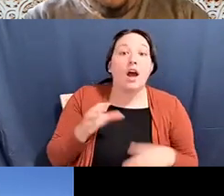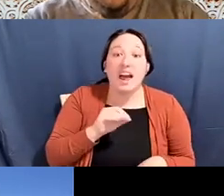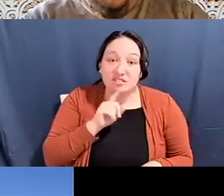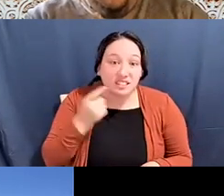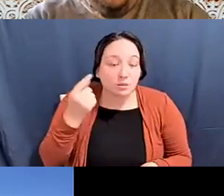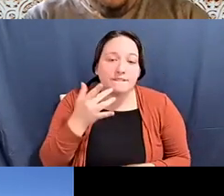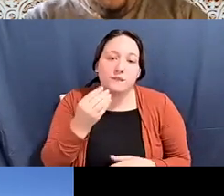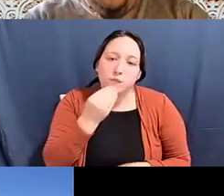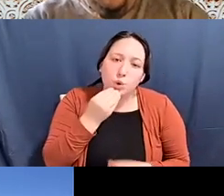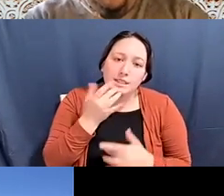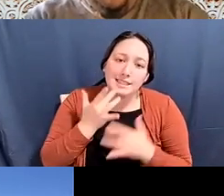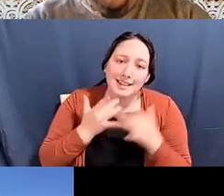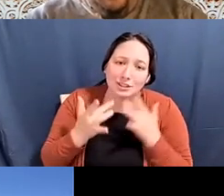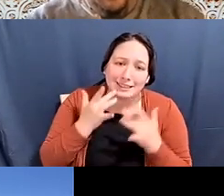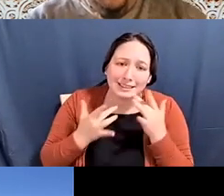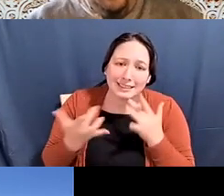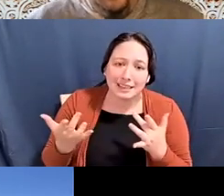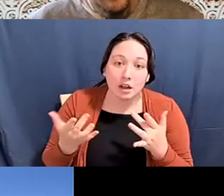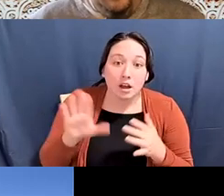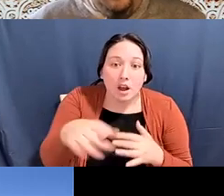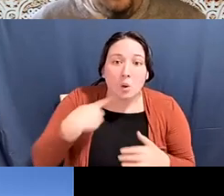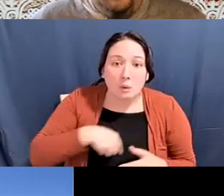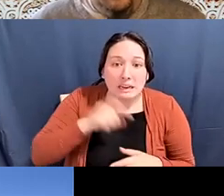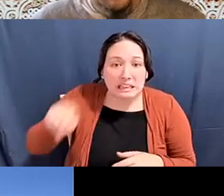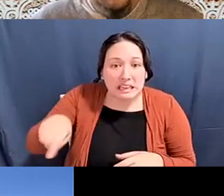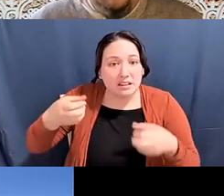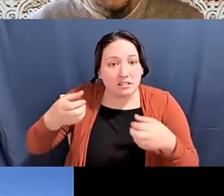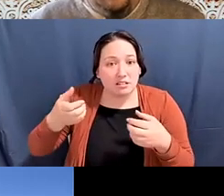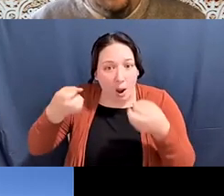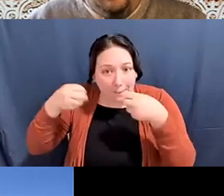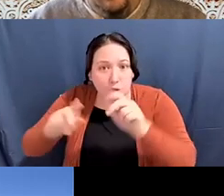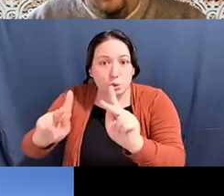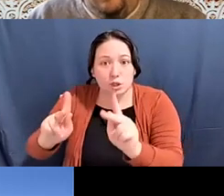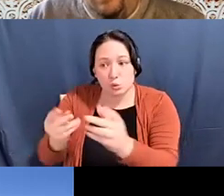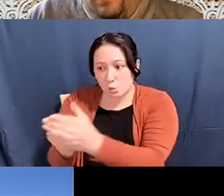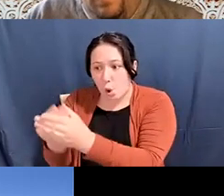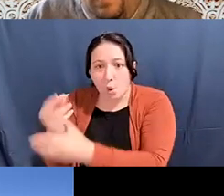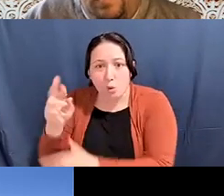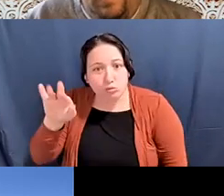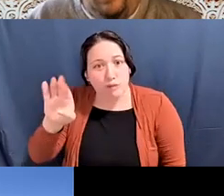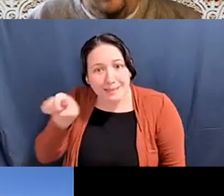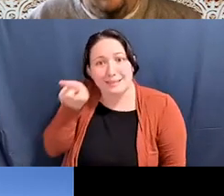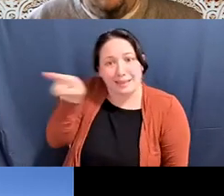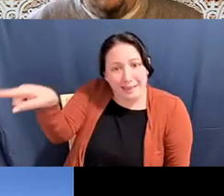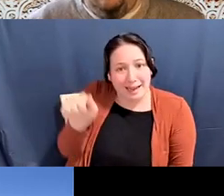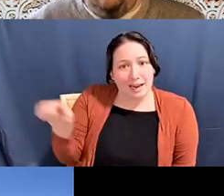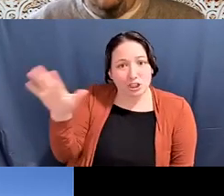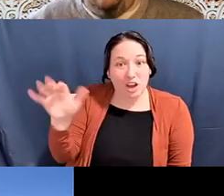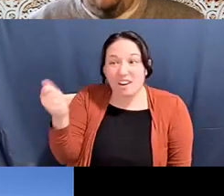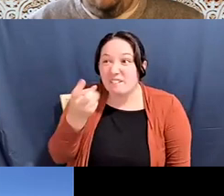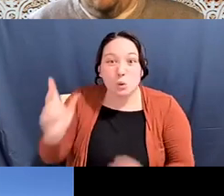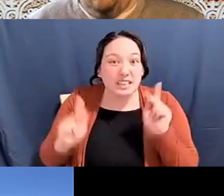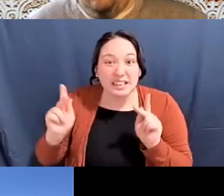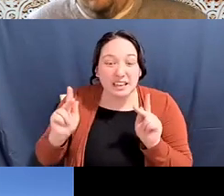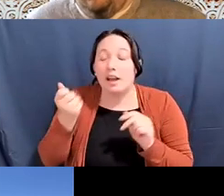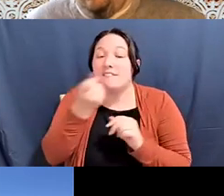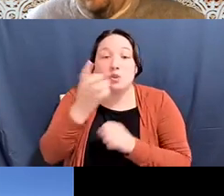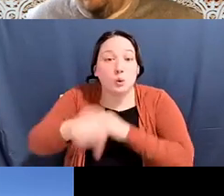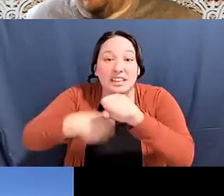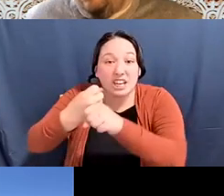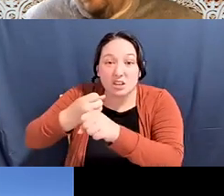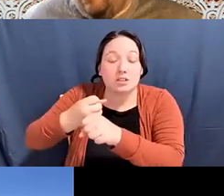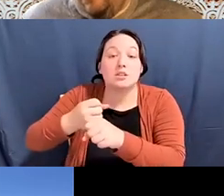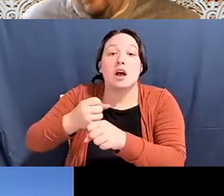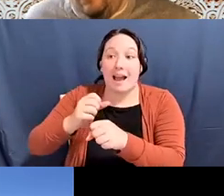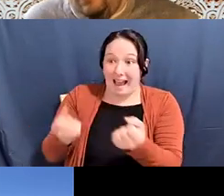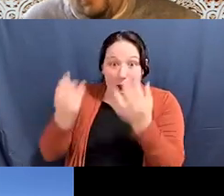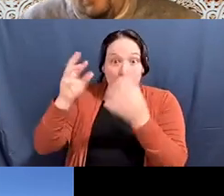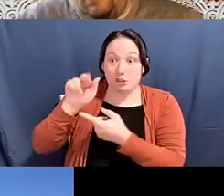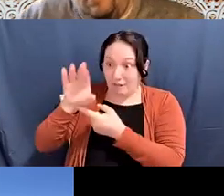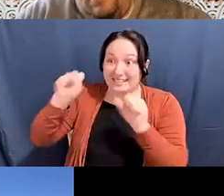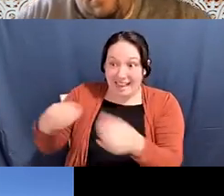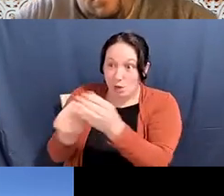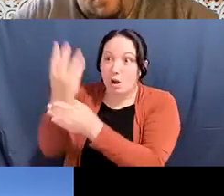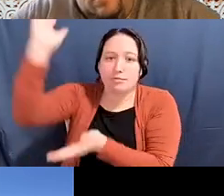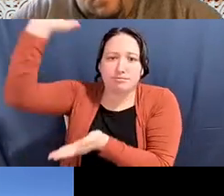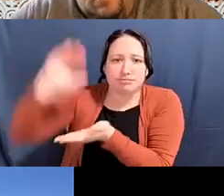pam tau lee: the ability to grow rice in Asia is going to be cut back, we'll be able to... in a few years they'll only be able to grow 30% of the amount of rice, right now. What does that going to mean?